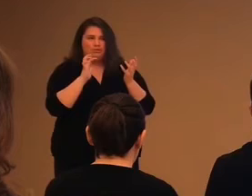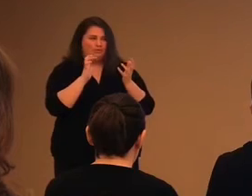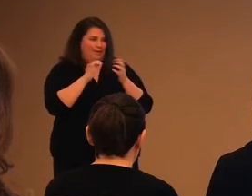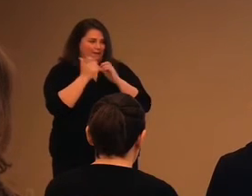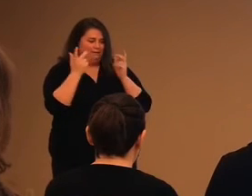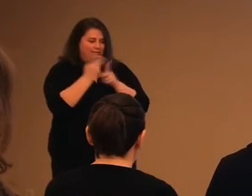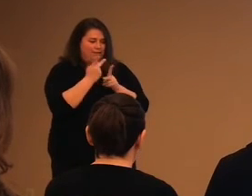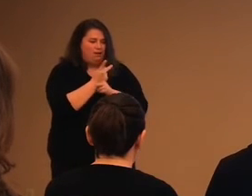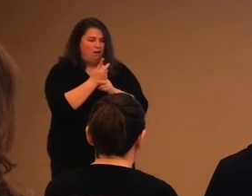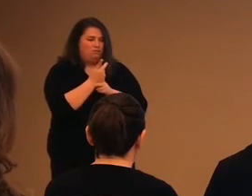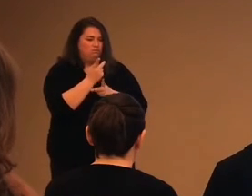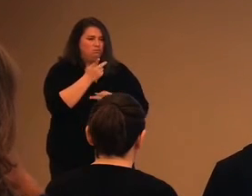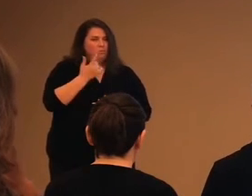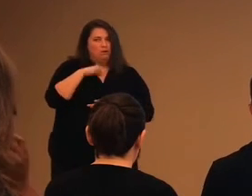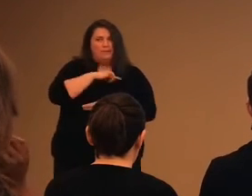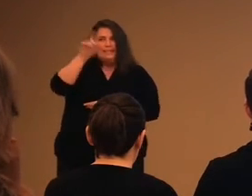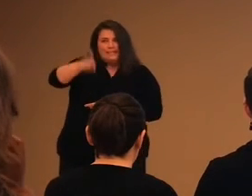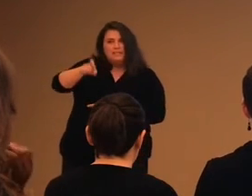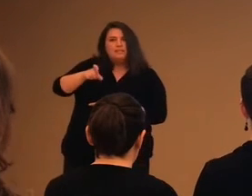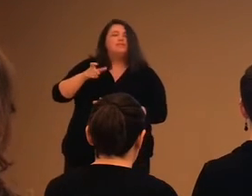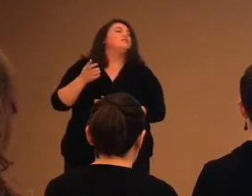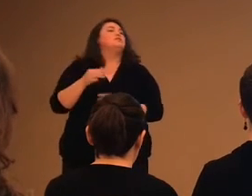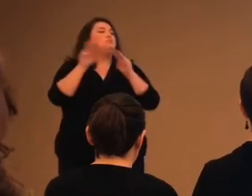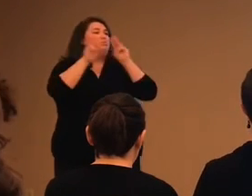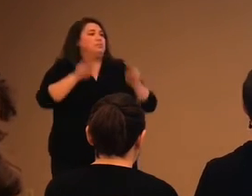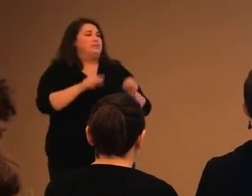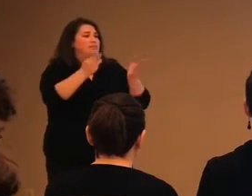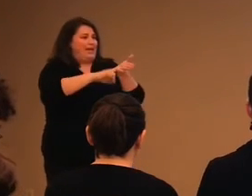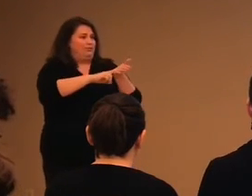the museum contract was put into place before I arrived and